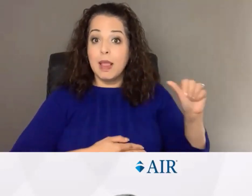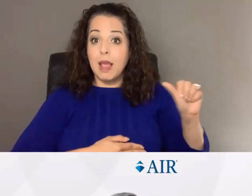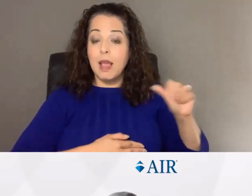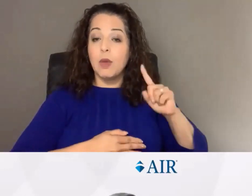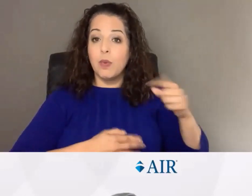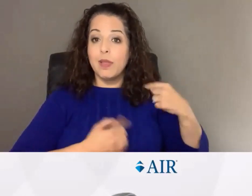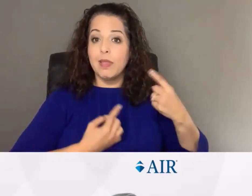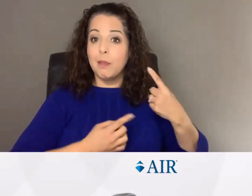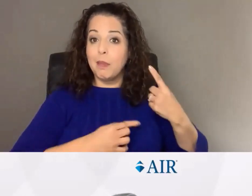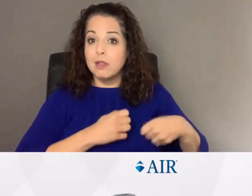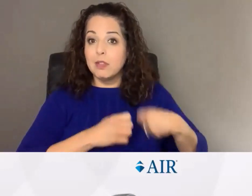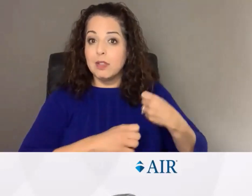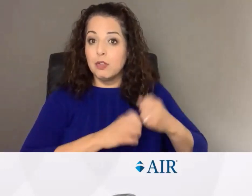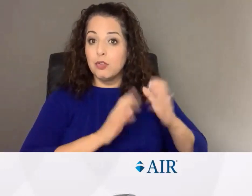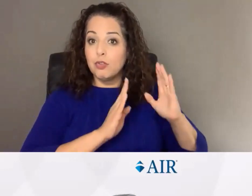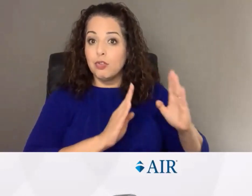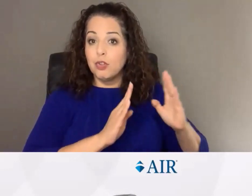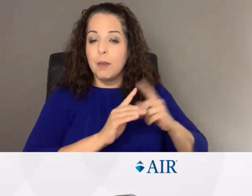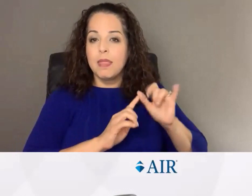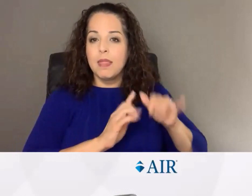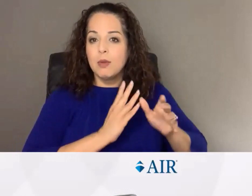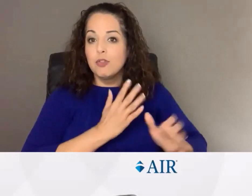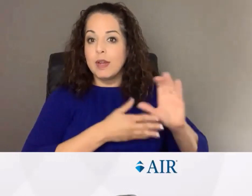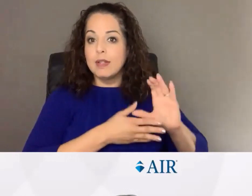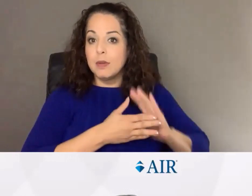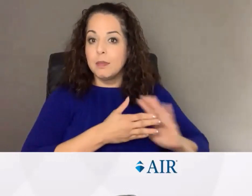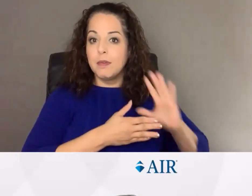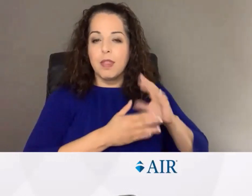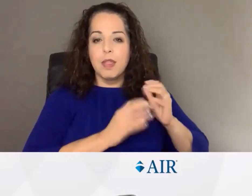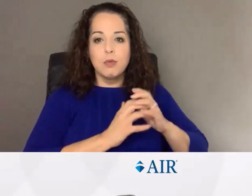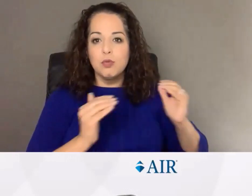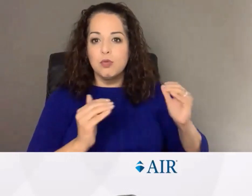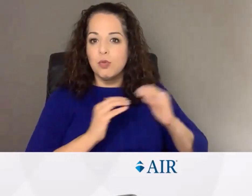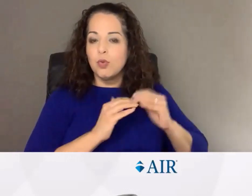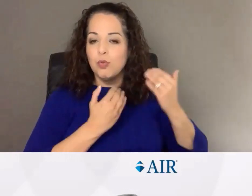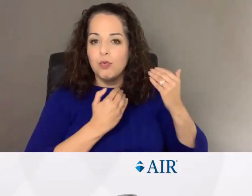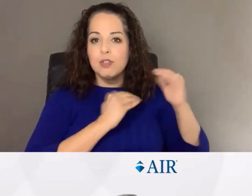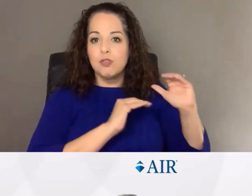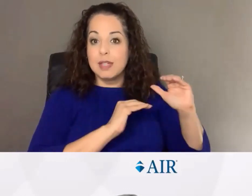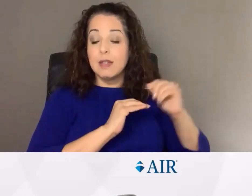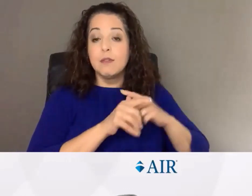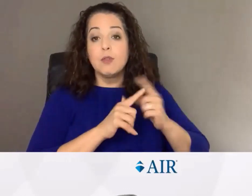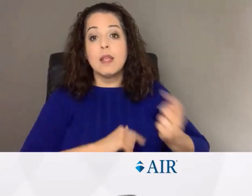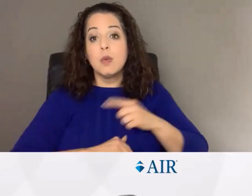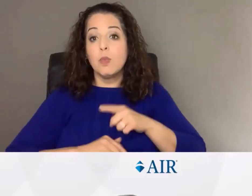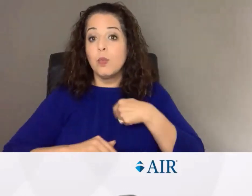But that was the criterion that was too restrictive. So we ended up just taking anyone